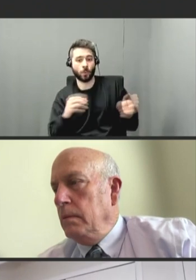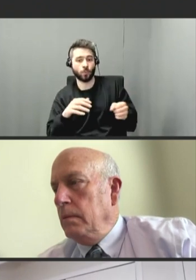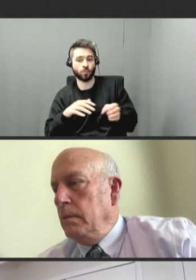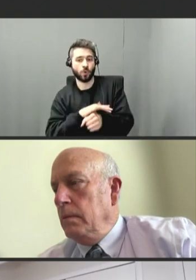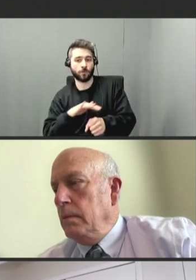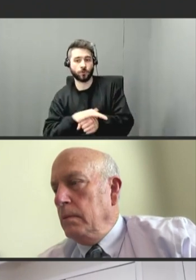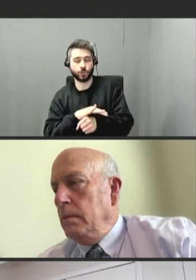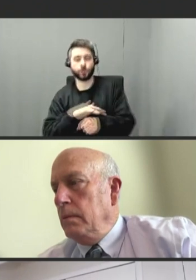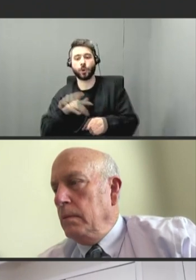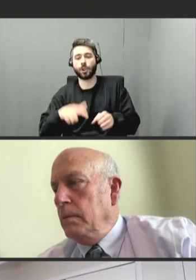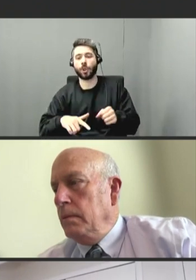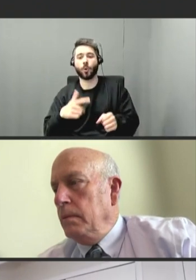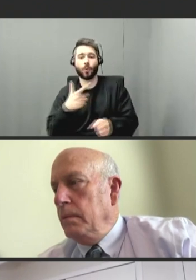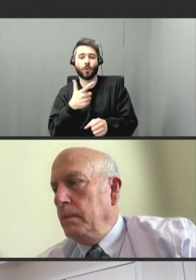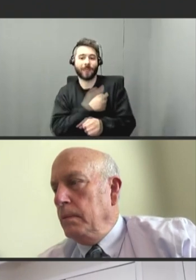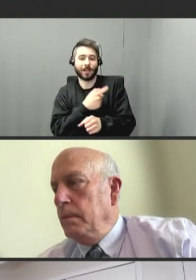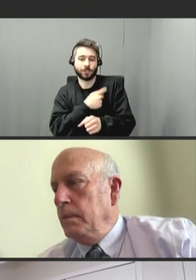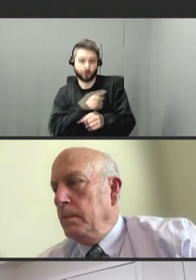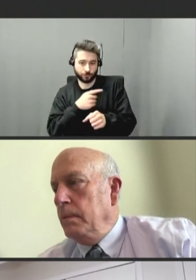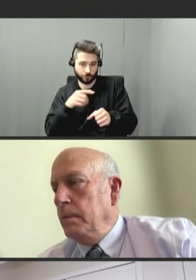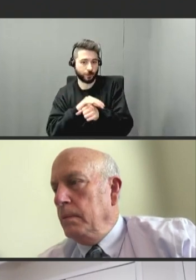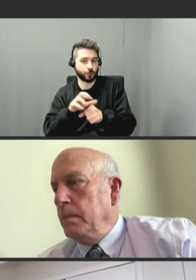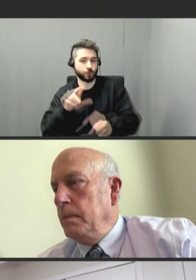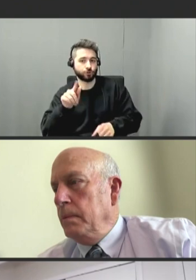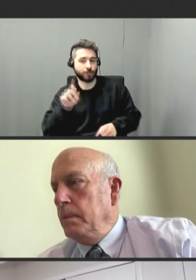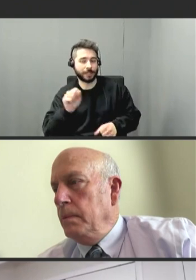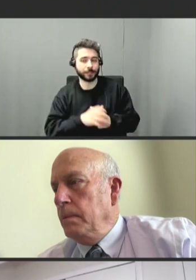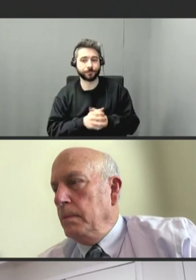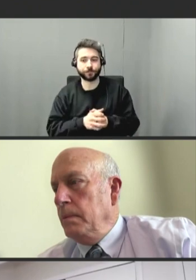low vaccination coverage rates.